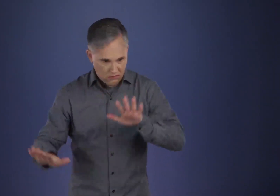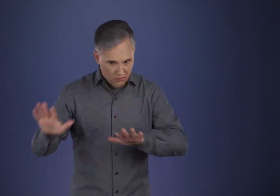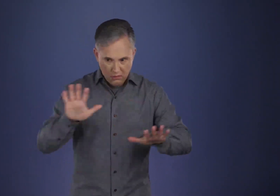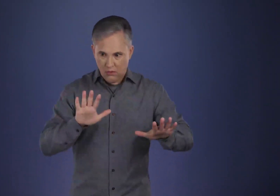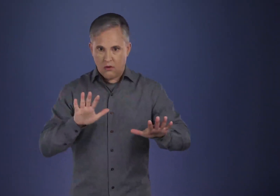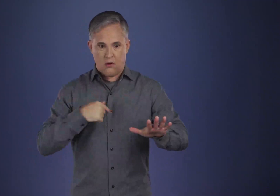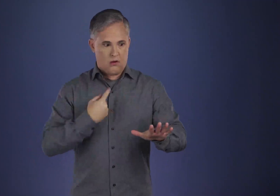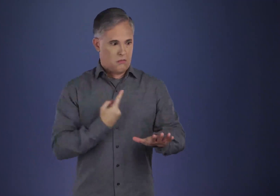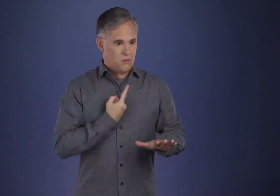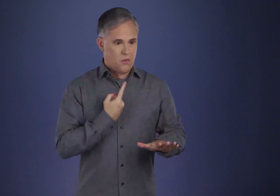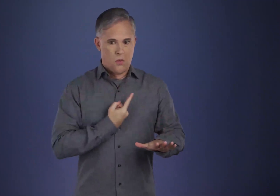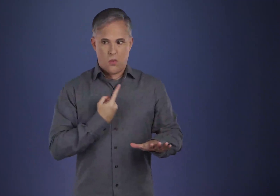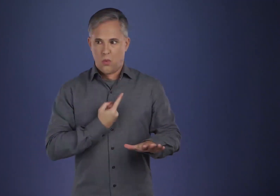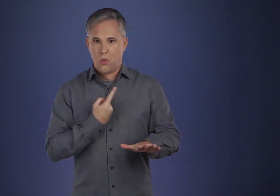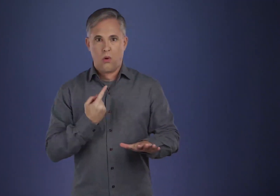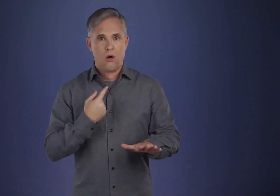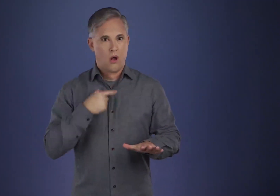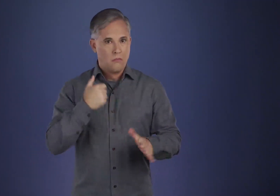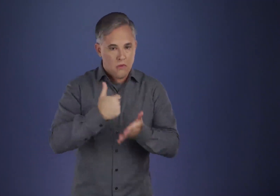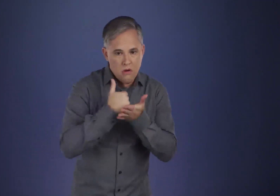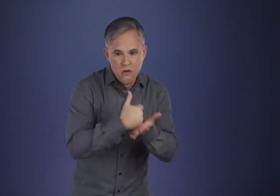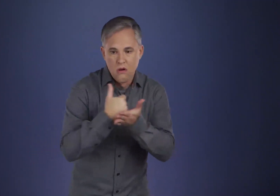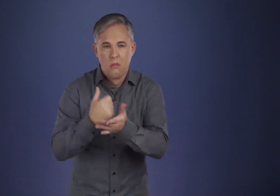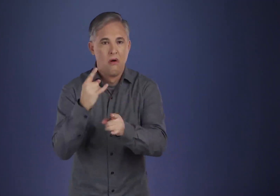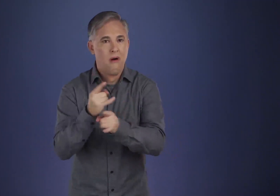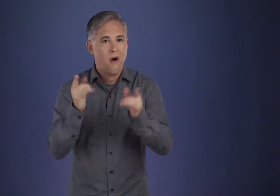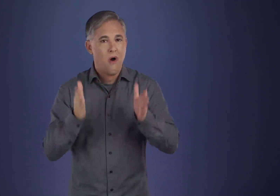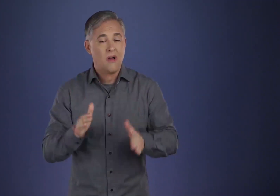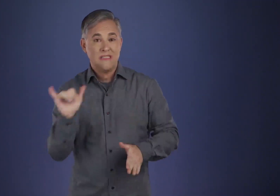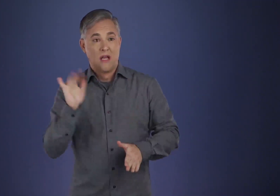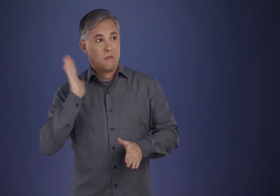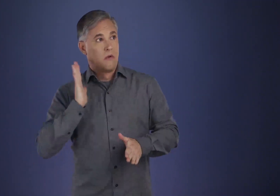Alone now, he reflects that he may not be able to stay sober,